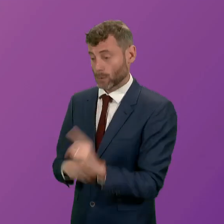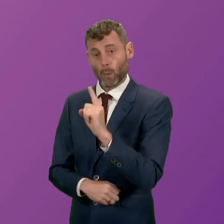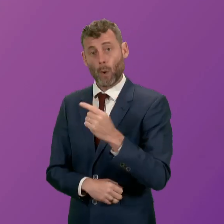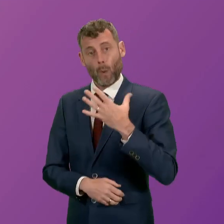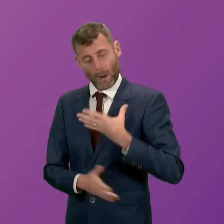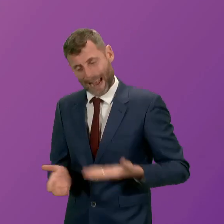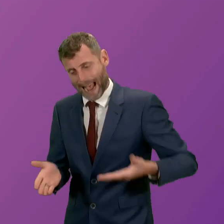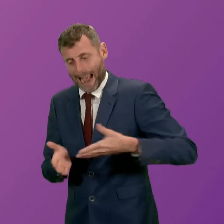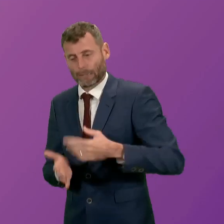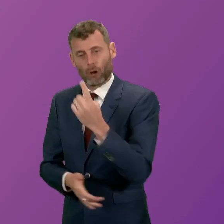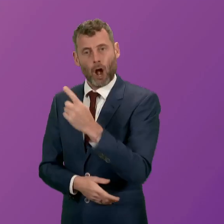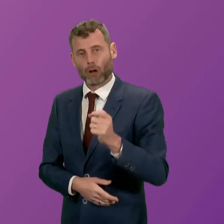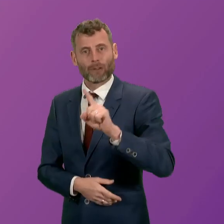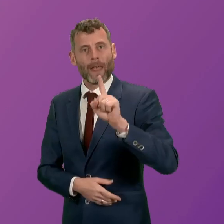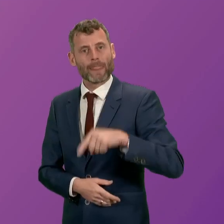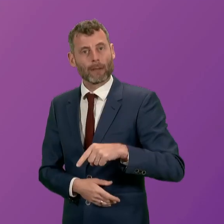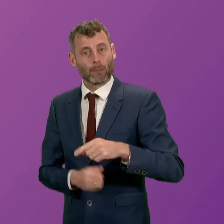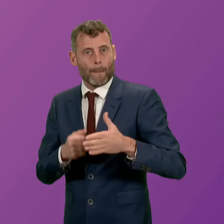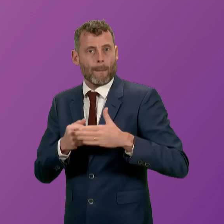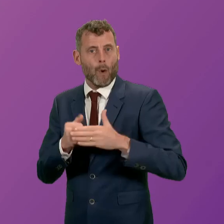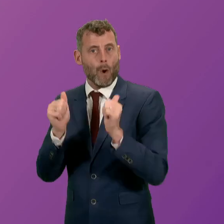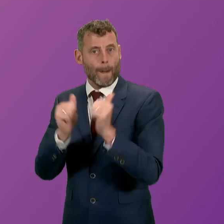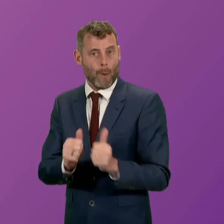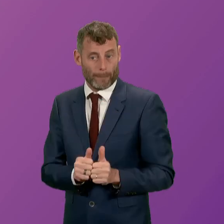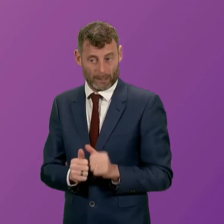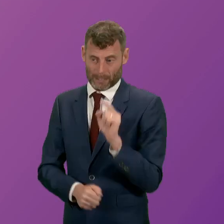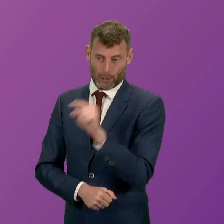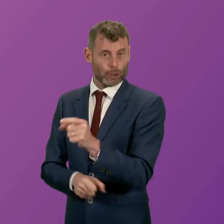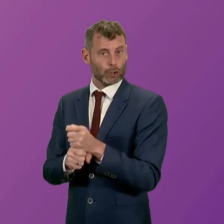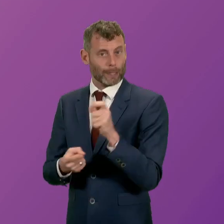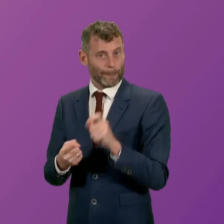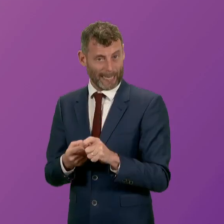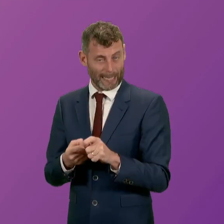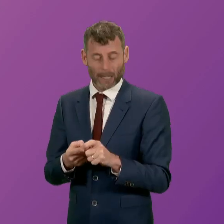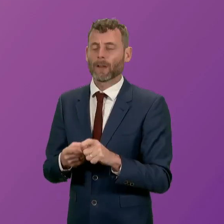additional appointments, which will be available through GPs, to examine particular high-risk